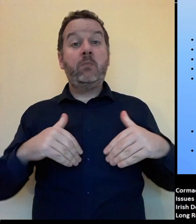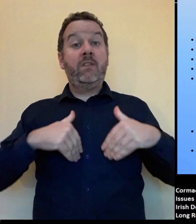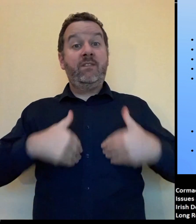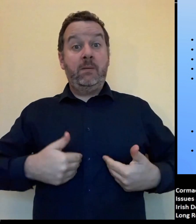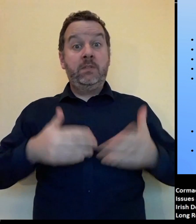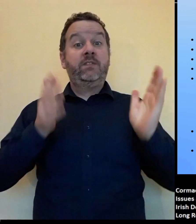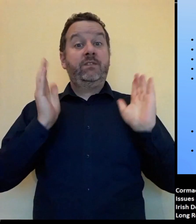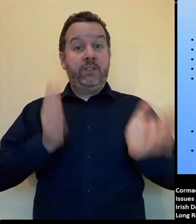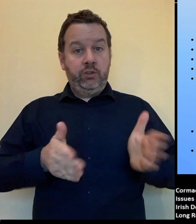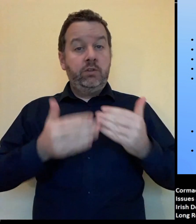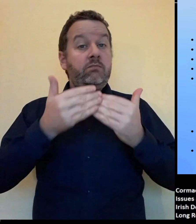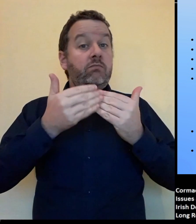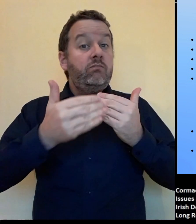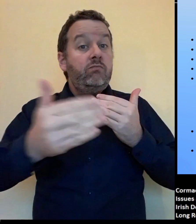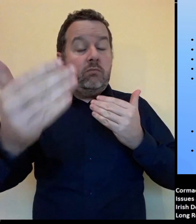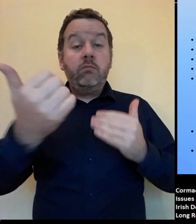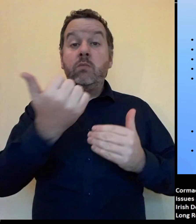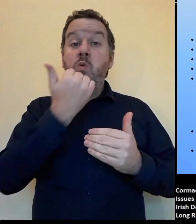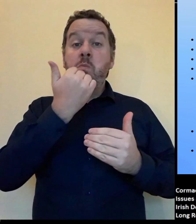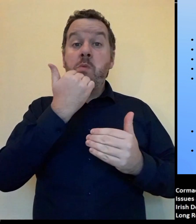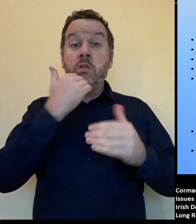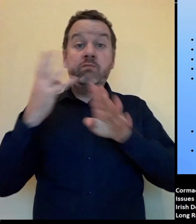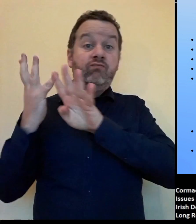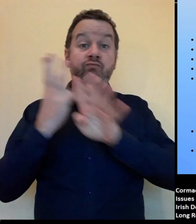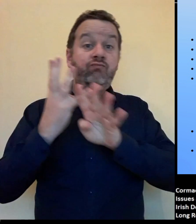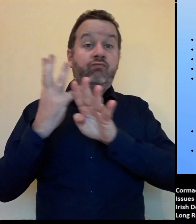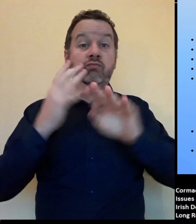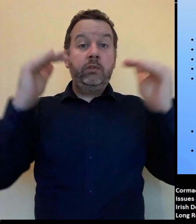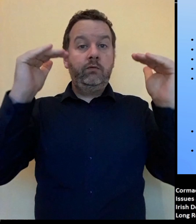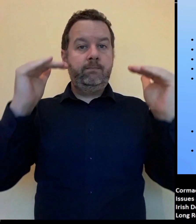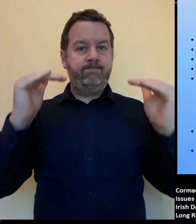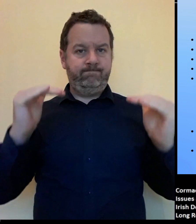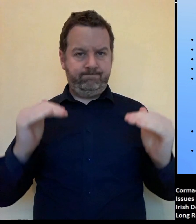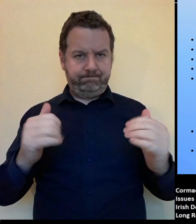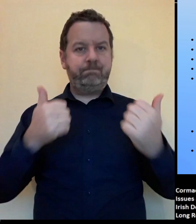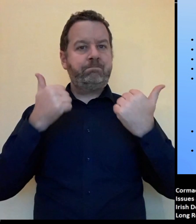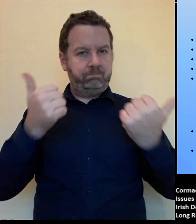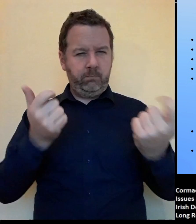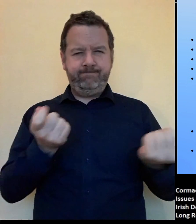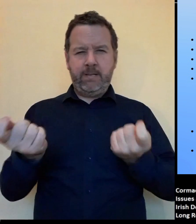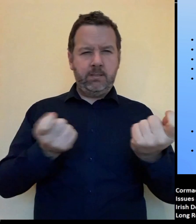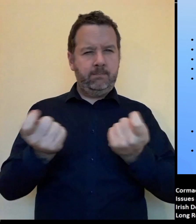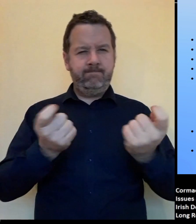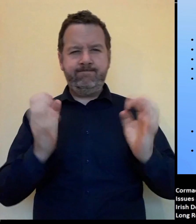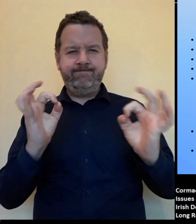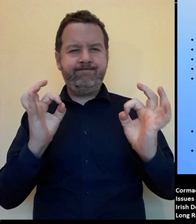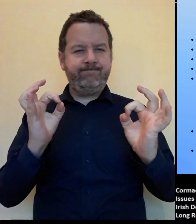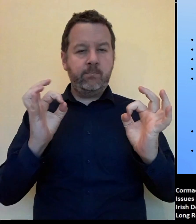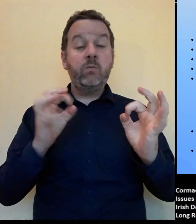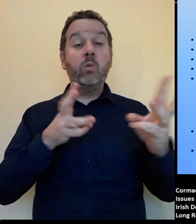However, after the Famine, numbers entering the workhouses dropped and became far more manageable,